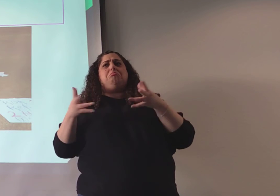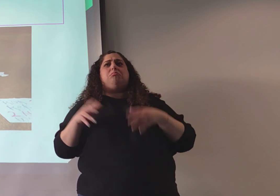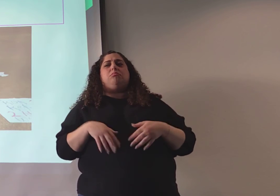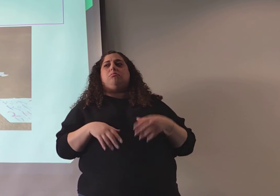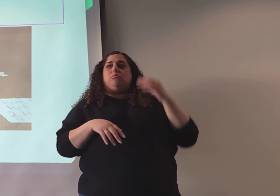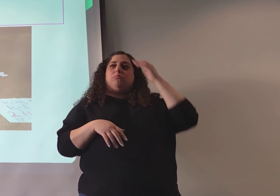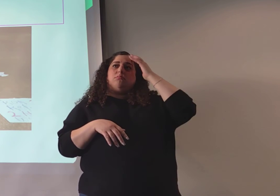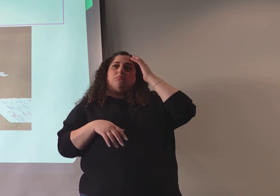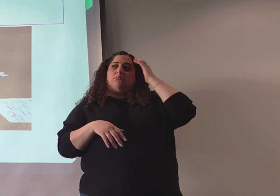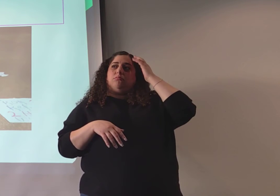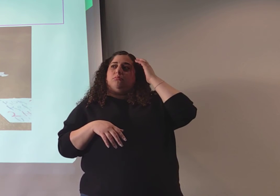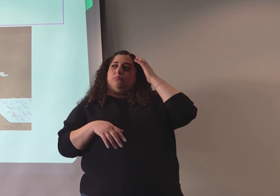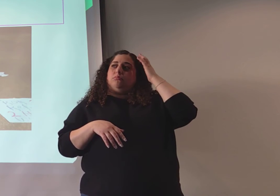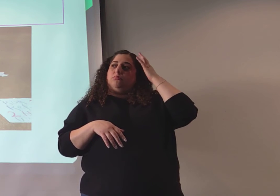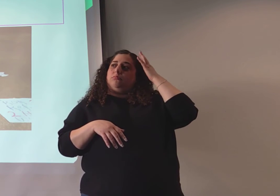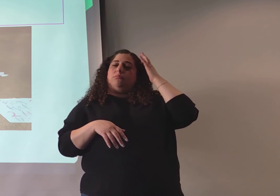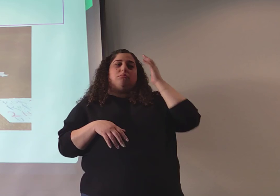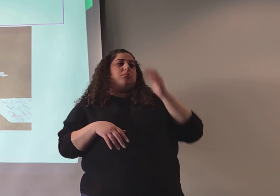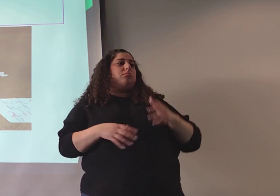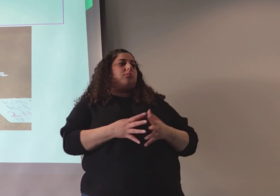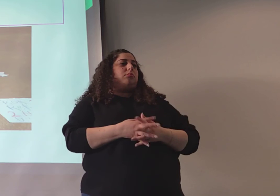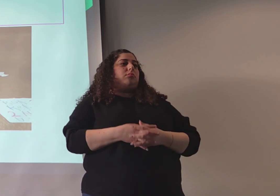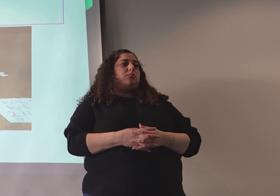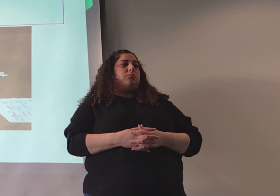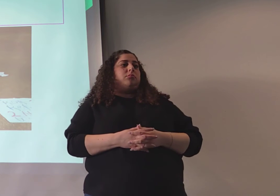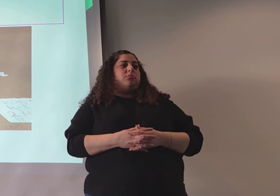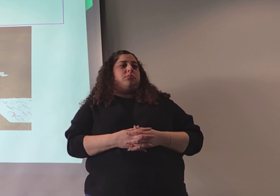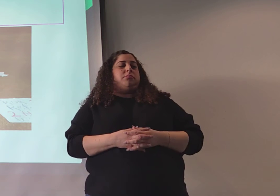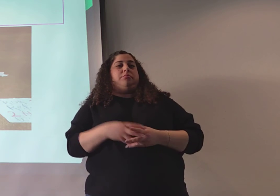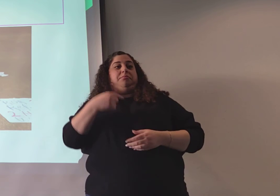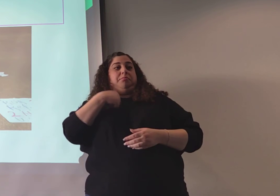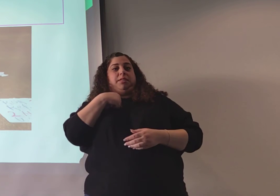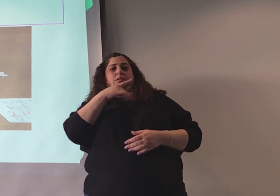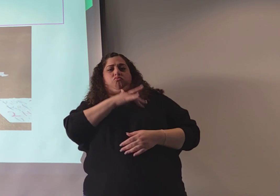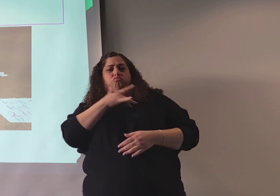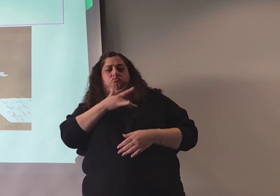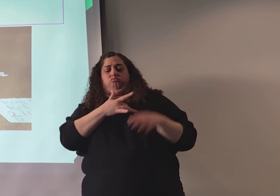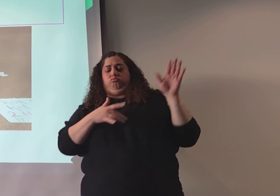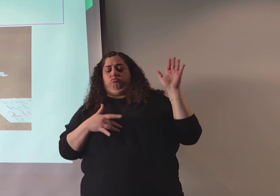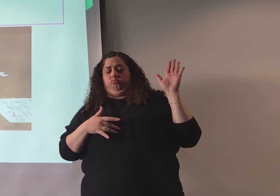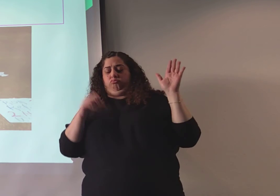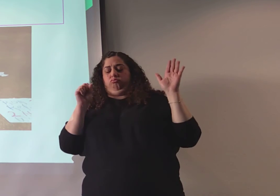It’s nothing that I can promise. I don't make any appointments.